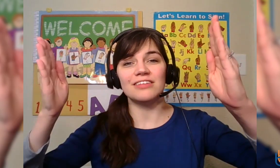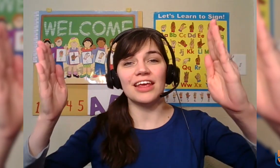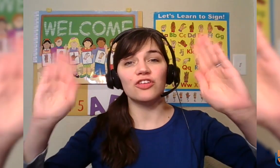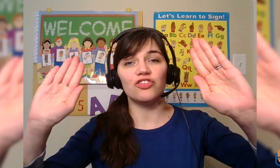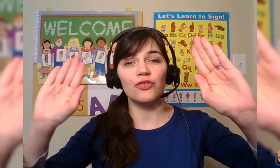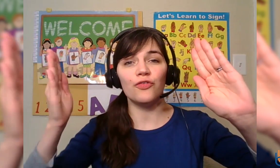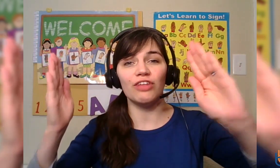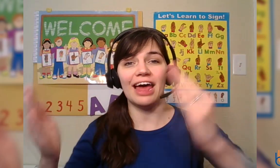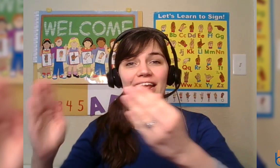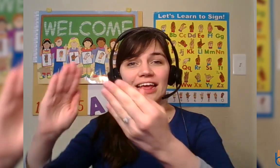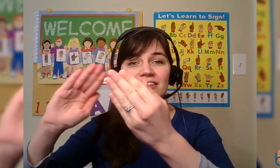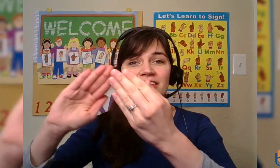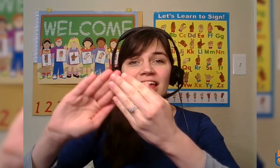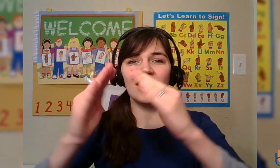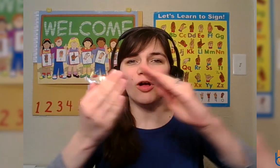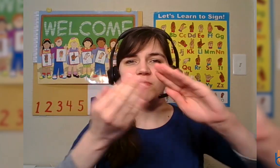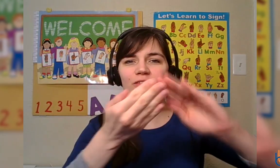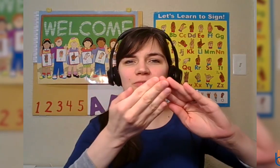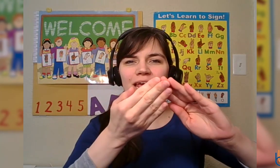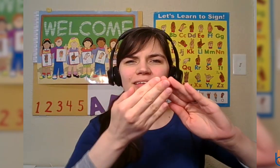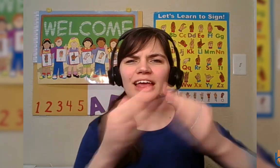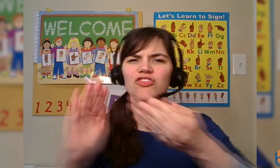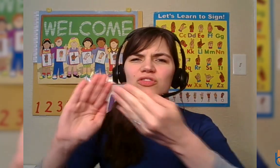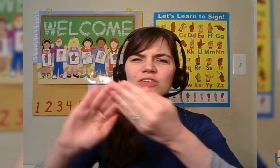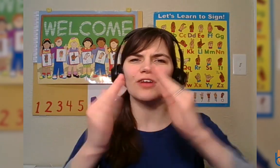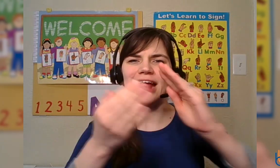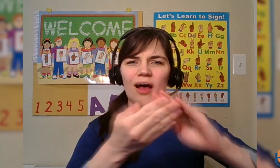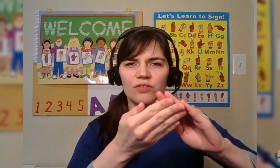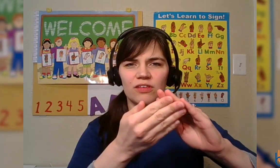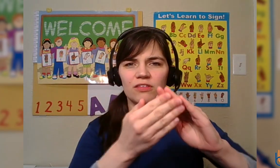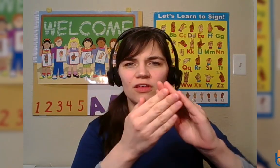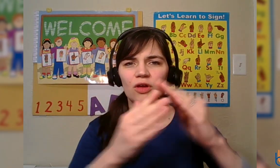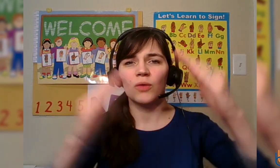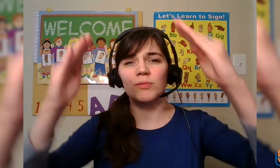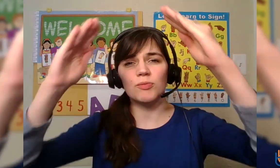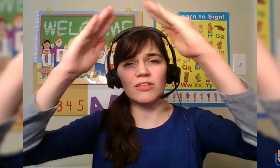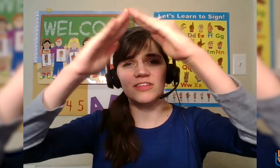take two flat hands and almost make like two different houses. Remember, the sign